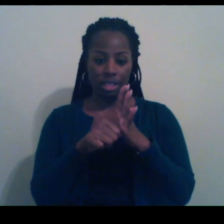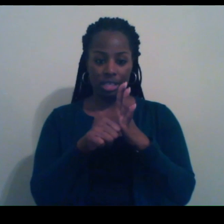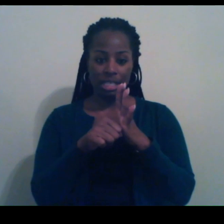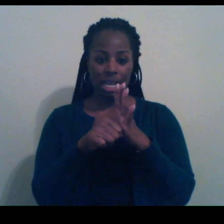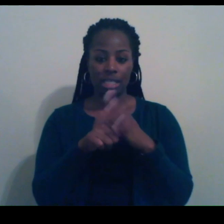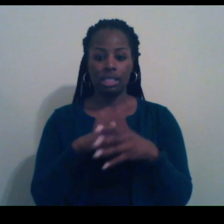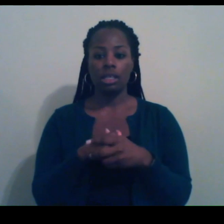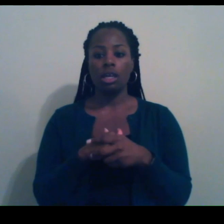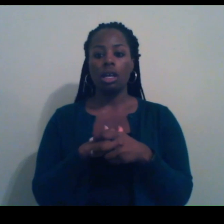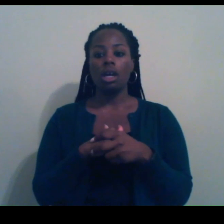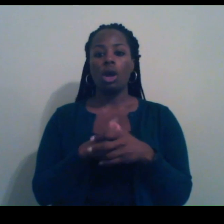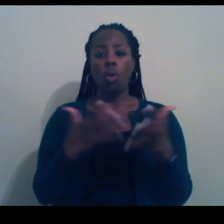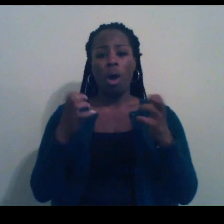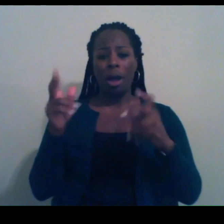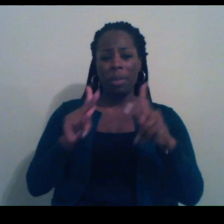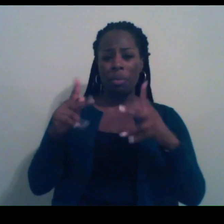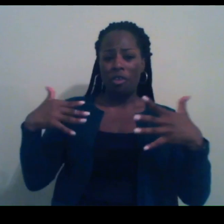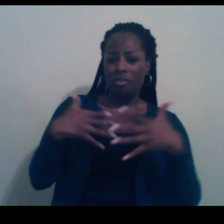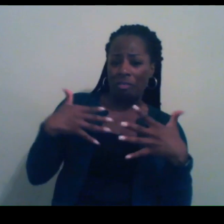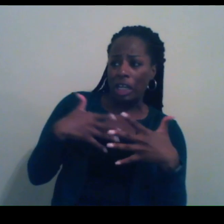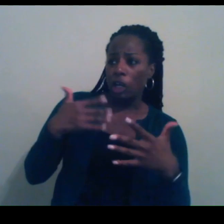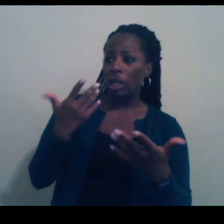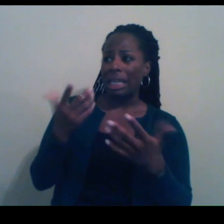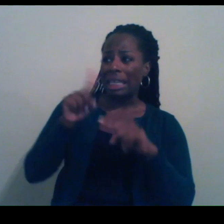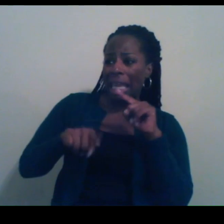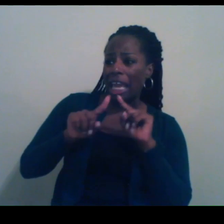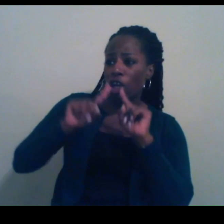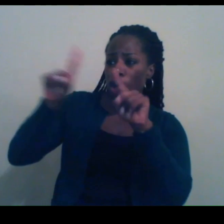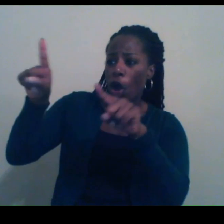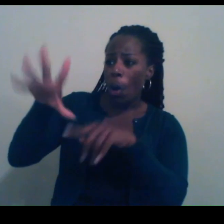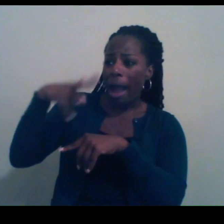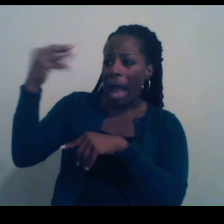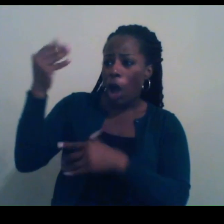about and live their normal lives in this nation right now the Secretary's